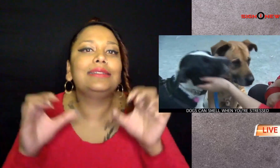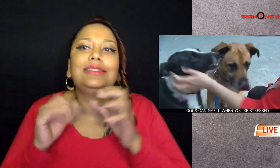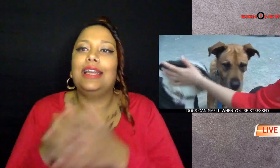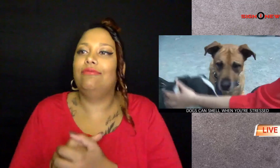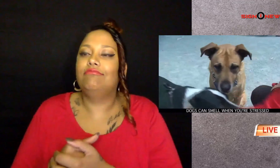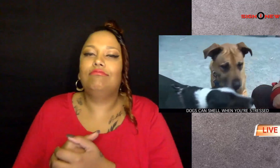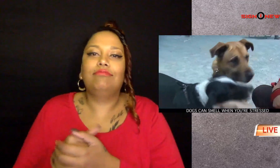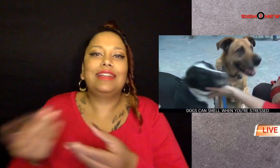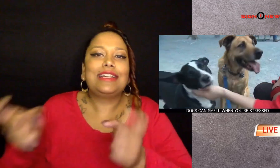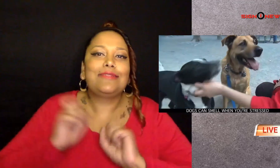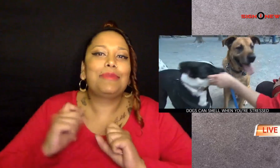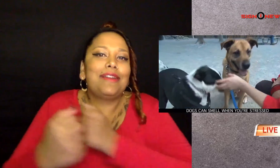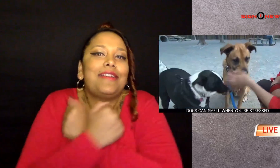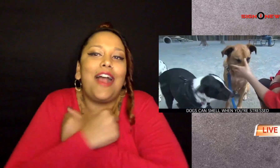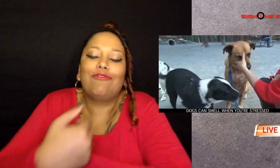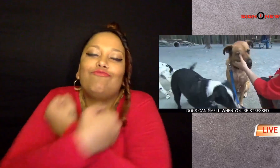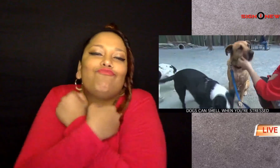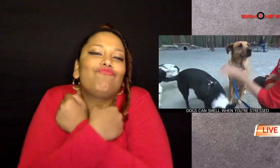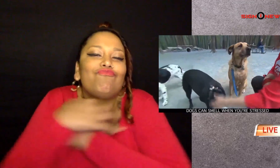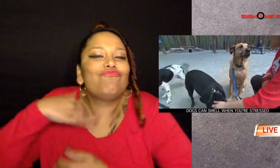and she helped me stay active and showed me love